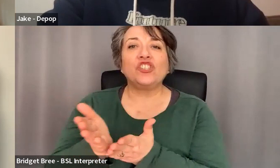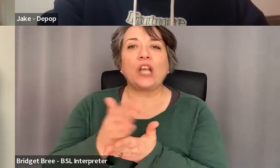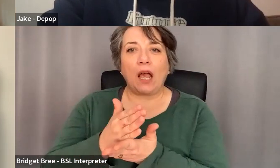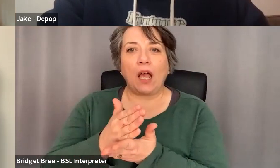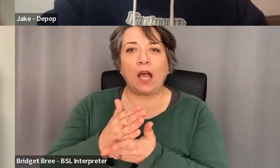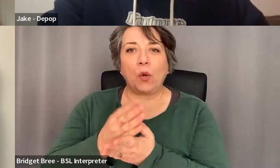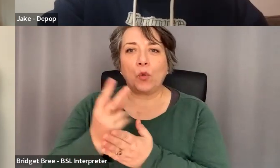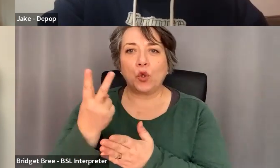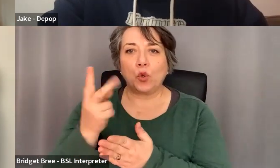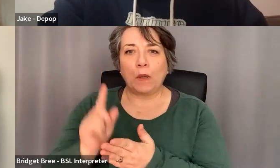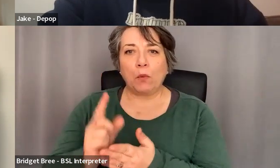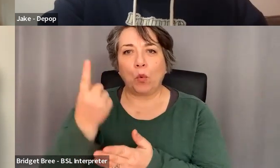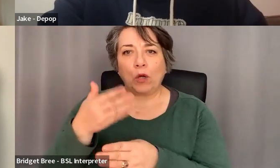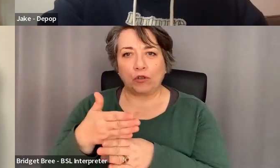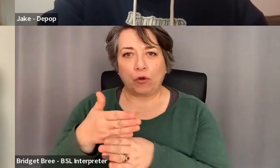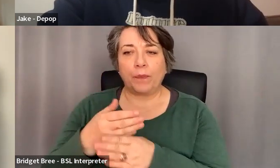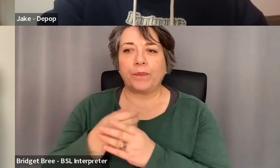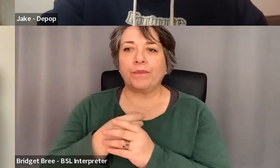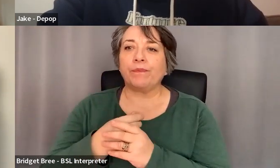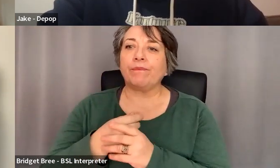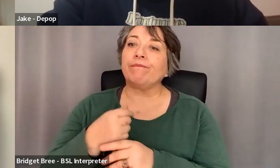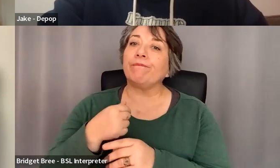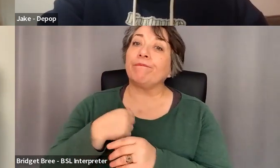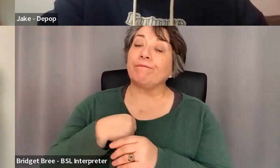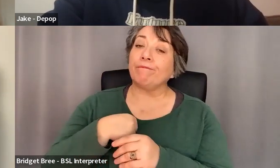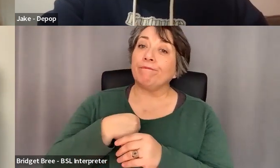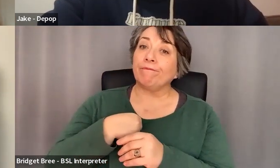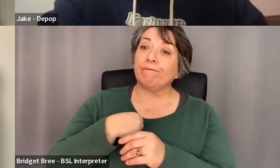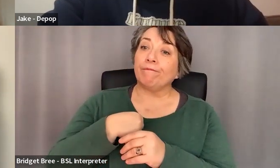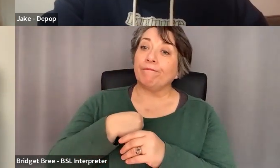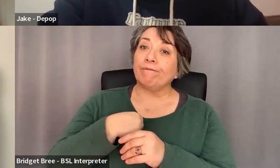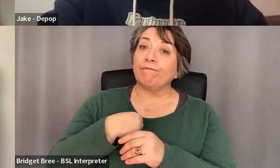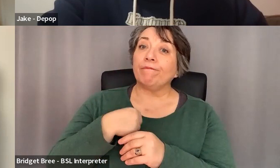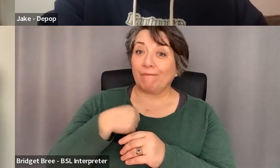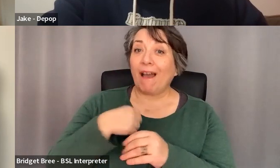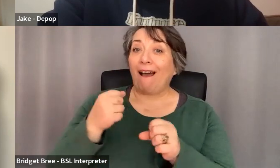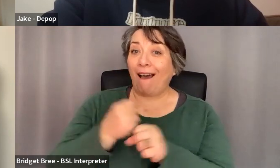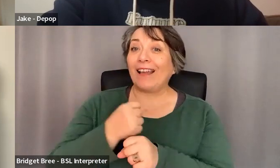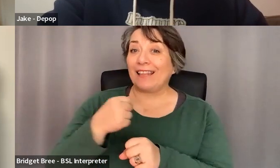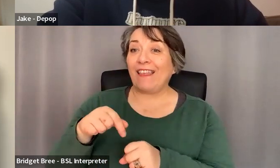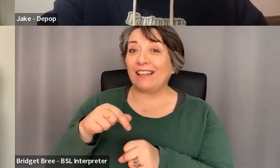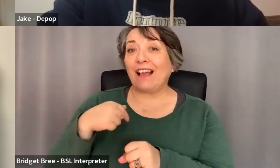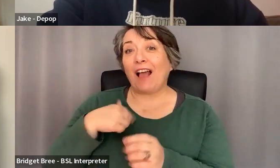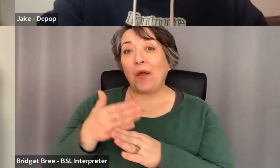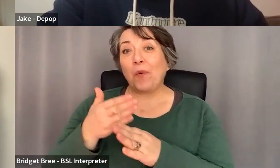applications or would you consider a role be done from part time. Speaking from personal experience, I did exactly that. So I worked part-time 4 days a week,